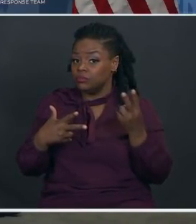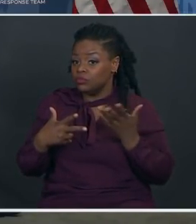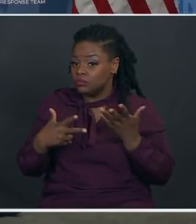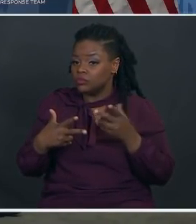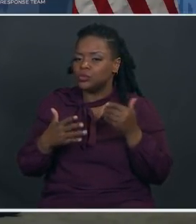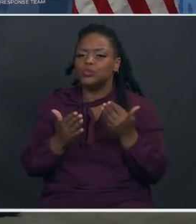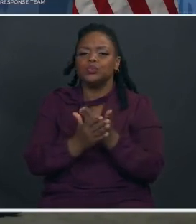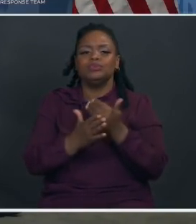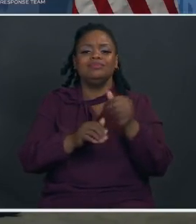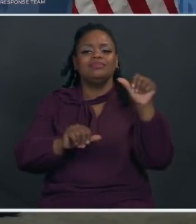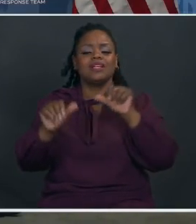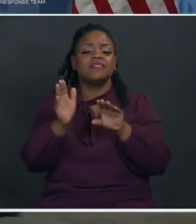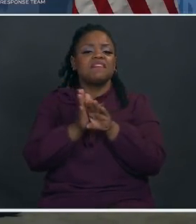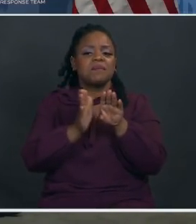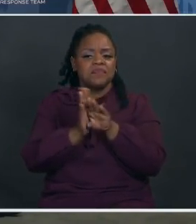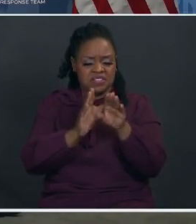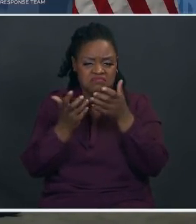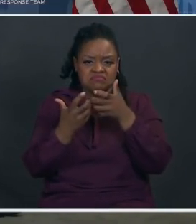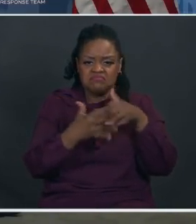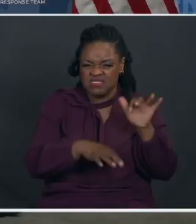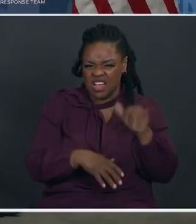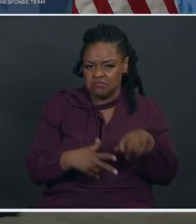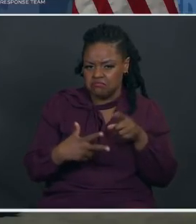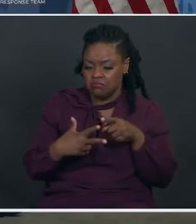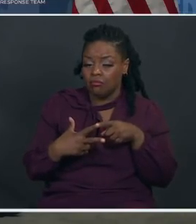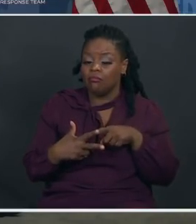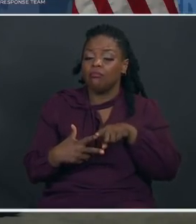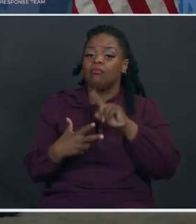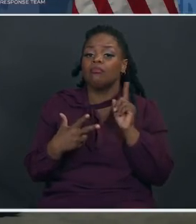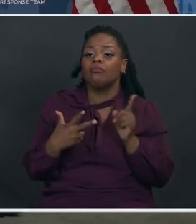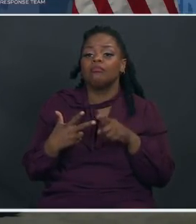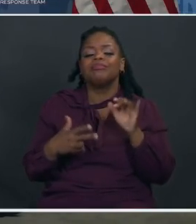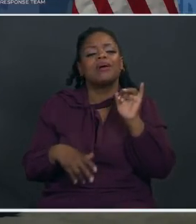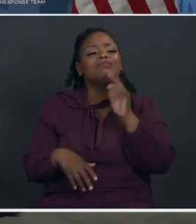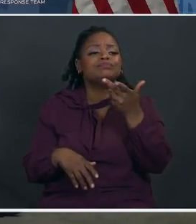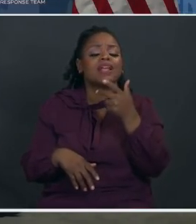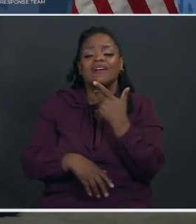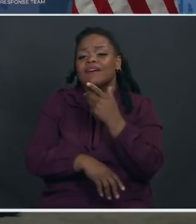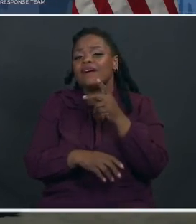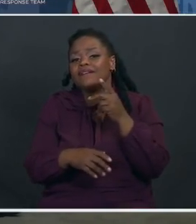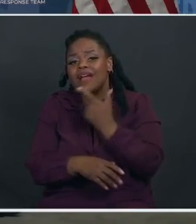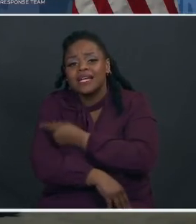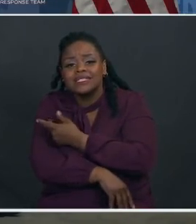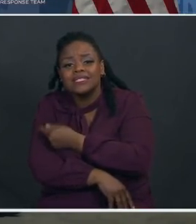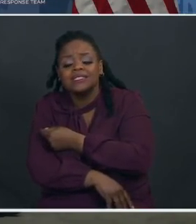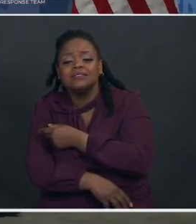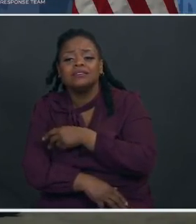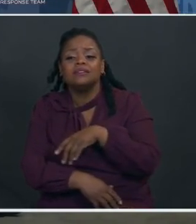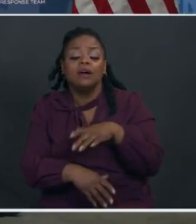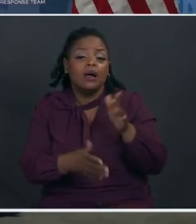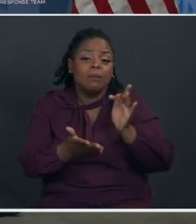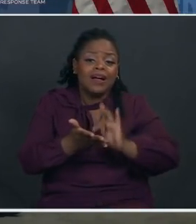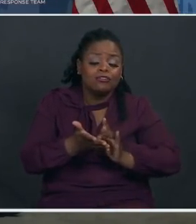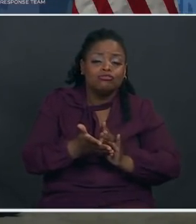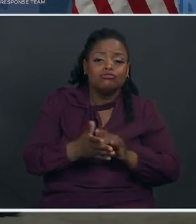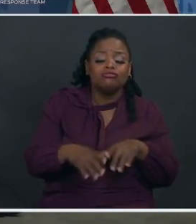including in areas around vaccines, therapeutics and possible variants.